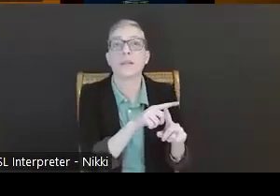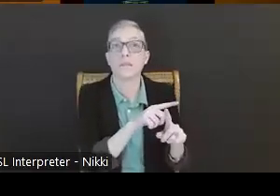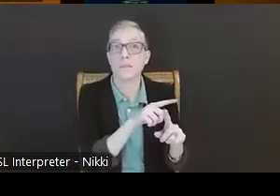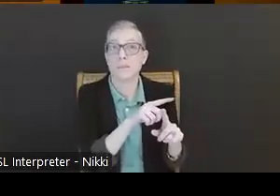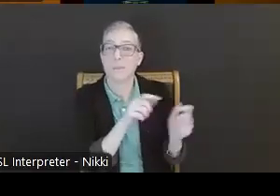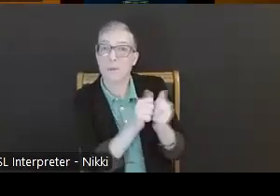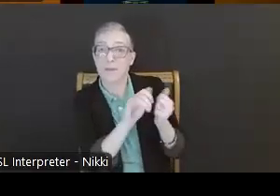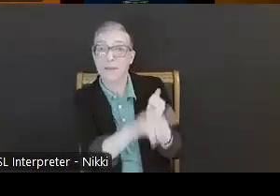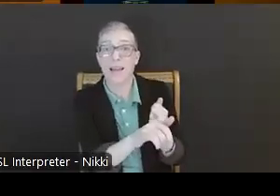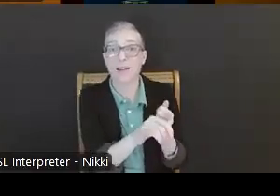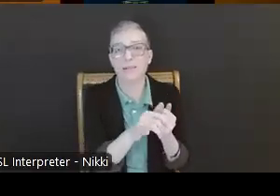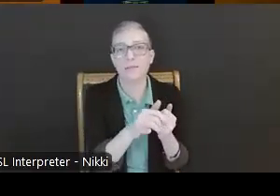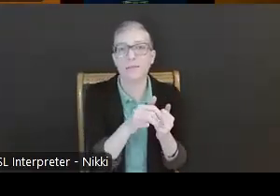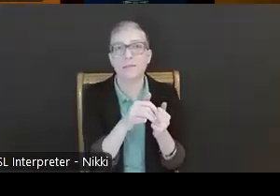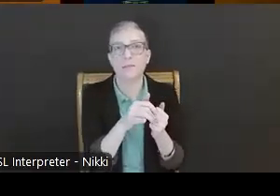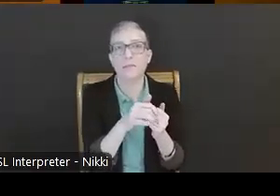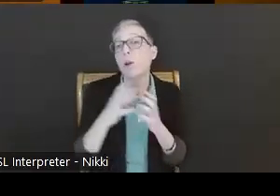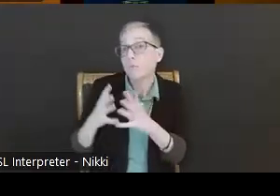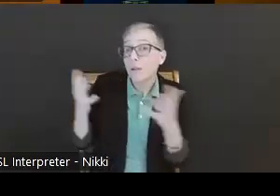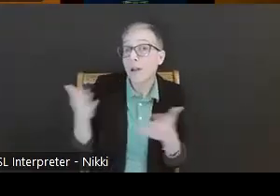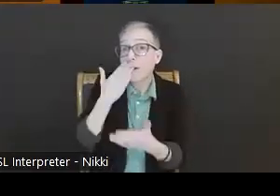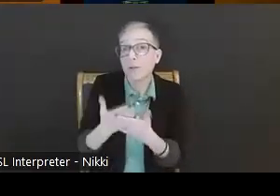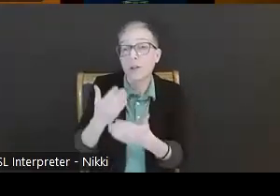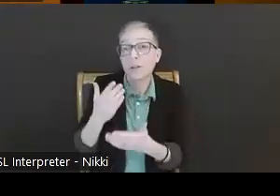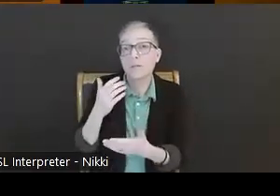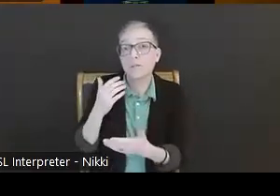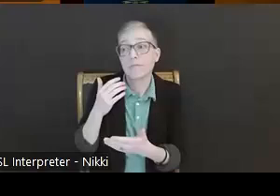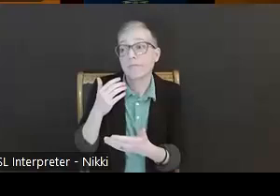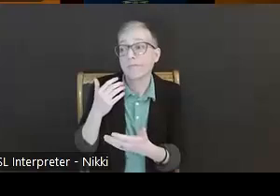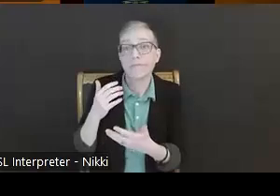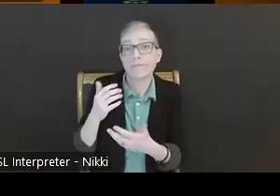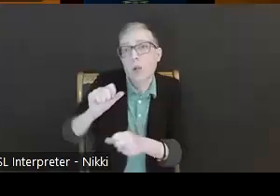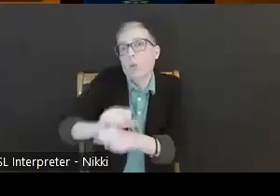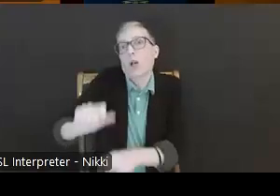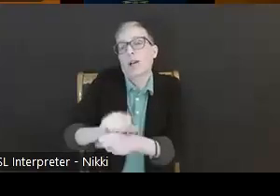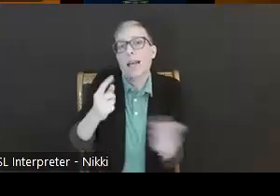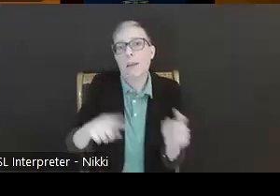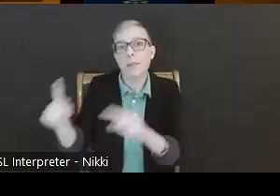great work being done in support of caring cancer that is kind of multifaceted and brings together